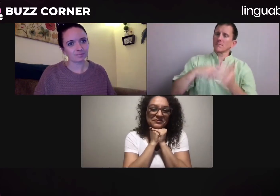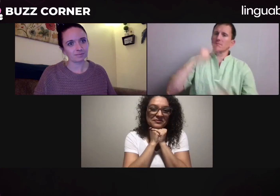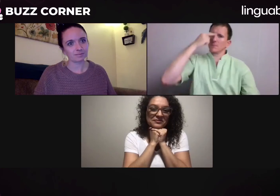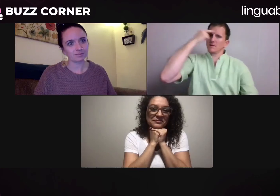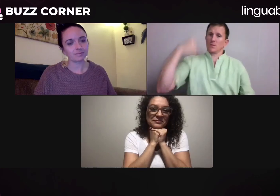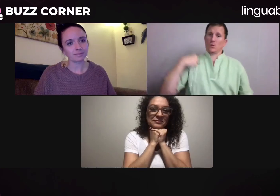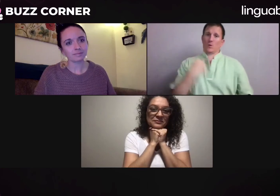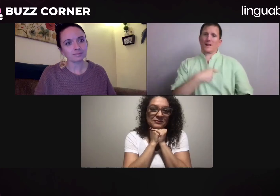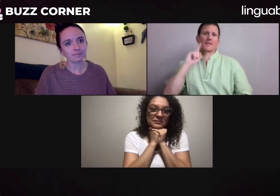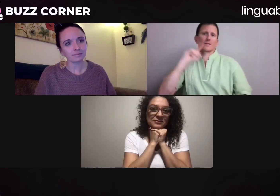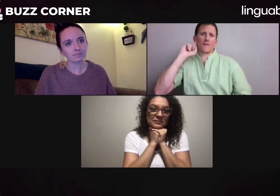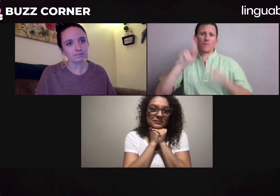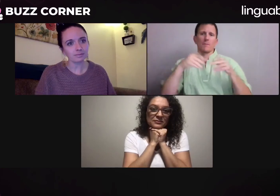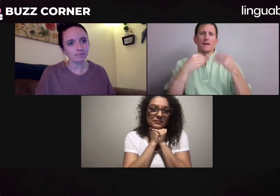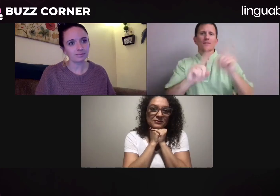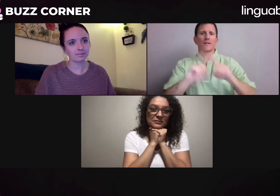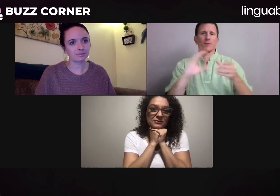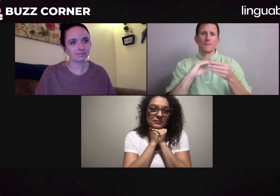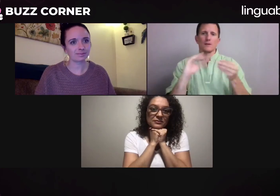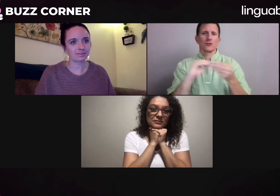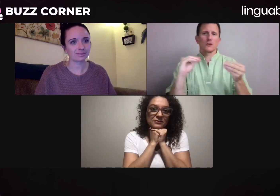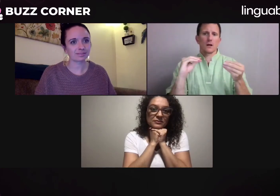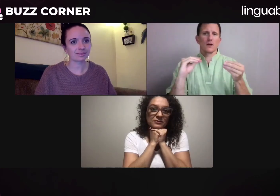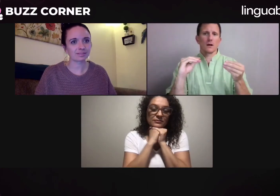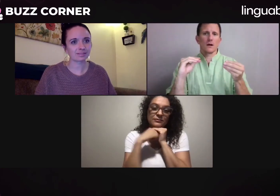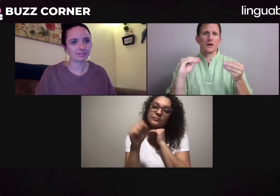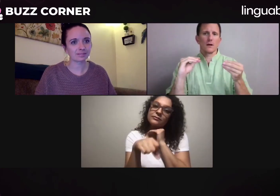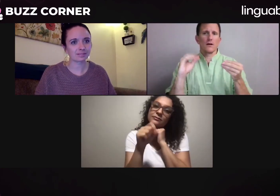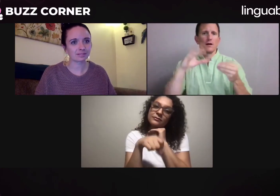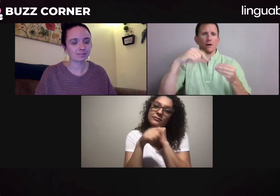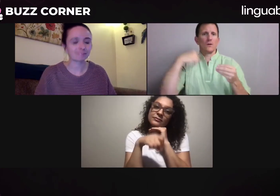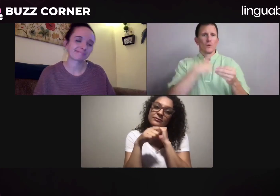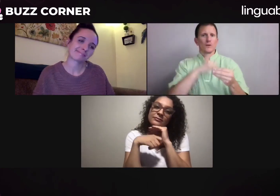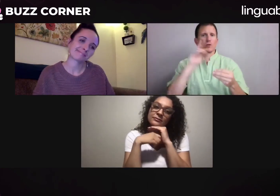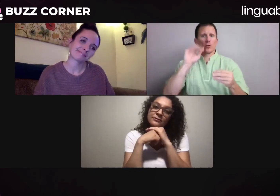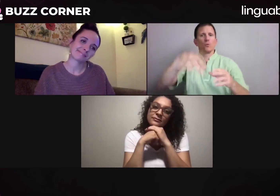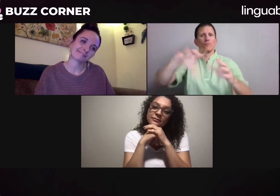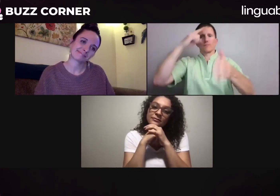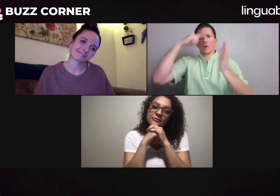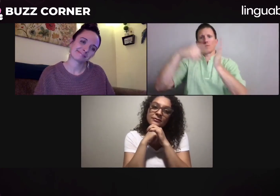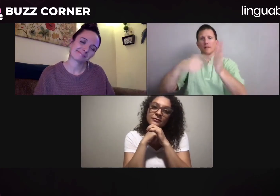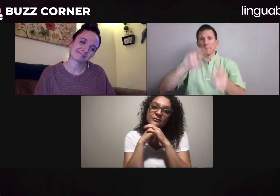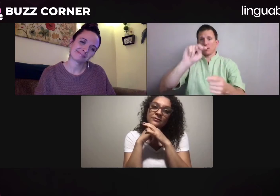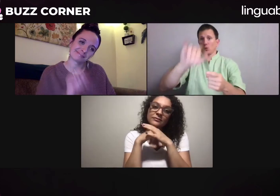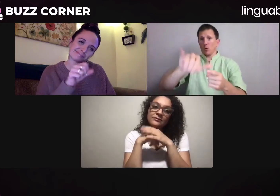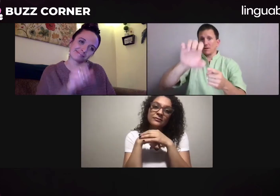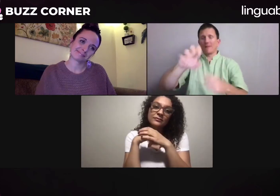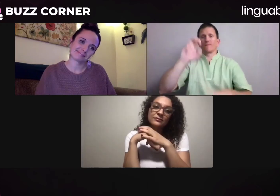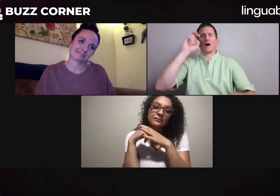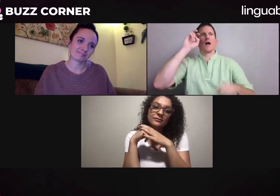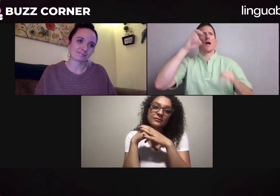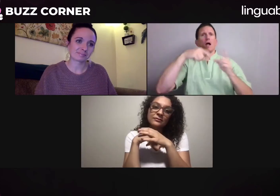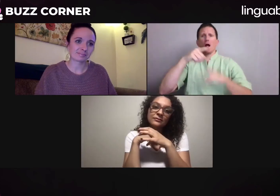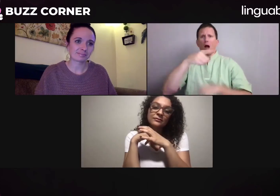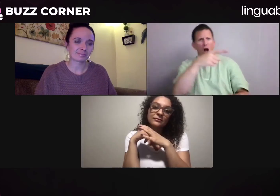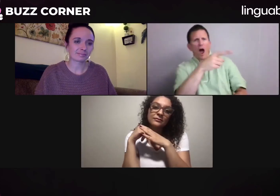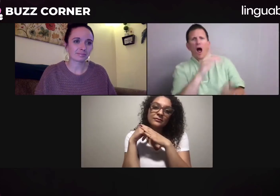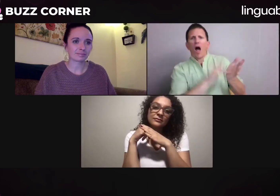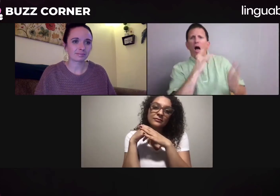because we Deaf people give a different message. We do. For example, the New Year's Eve event,